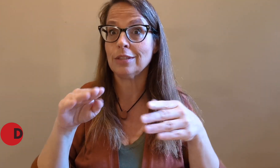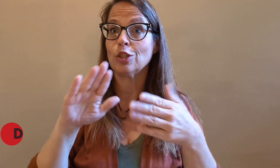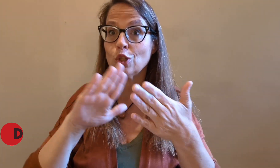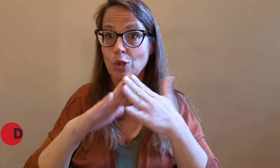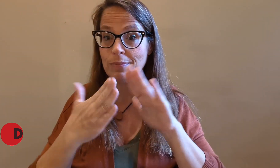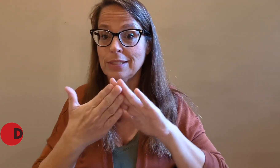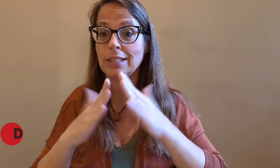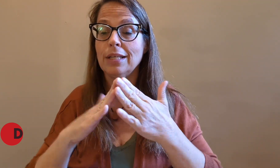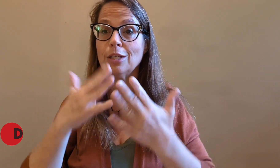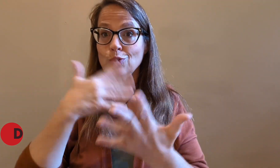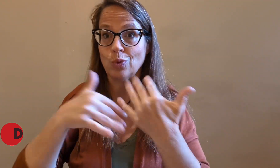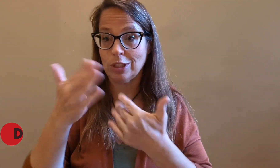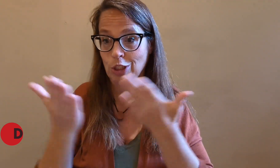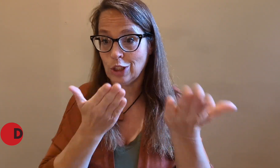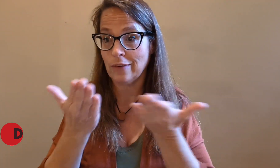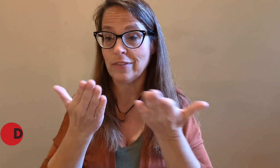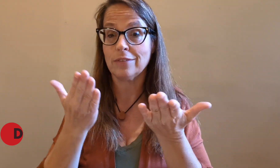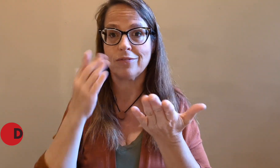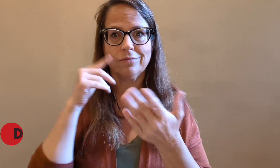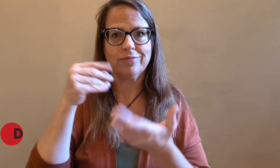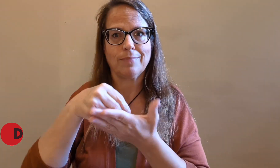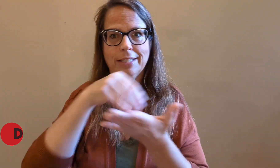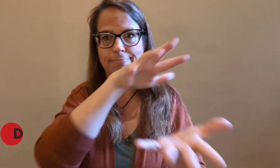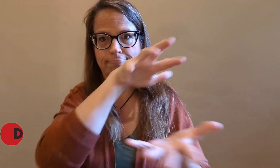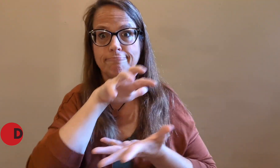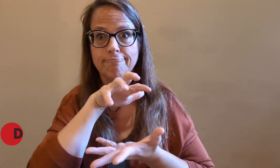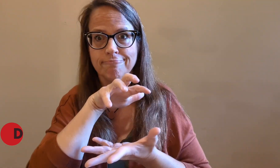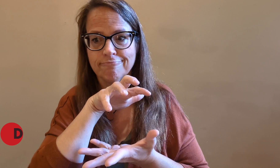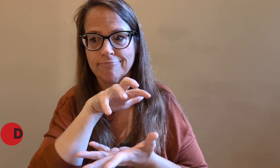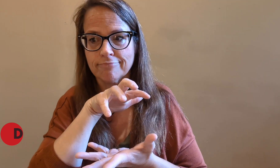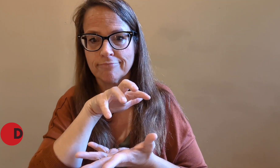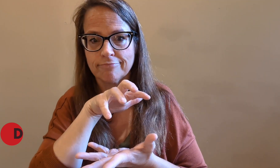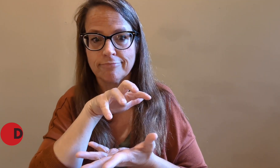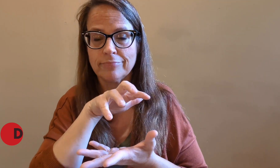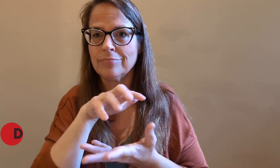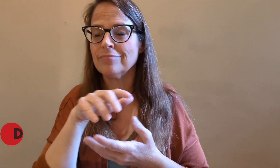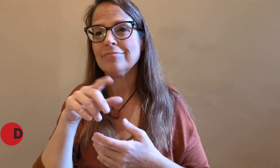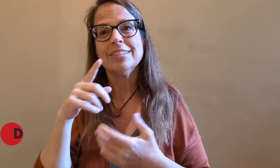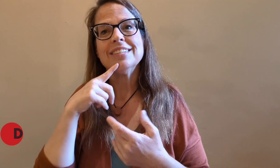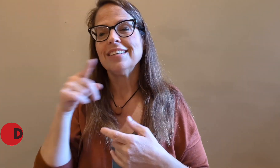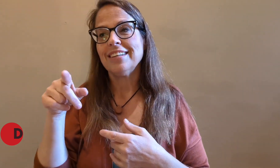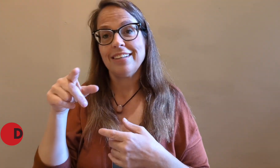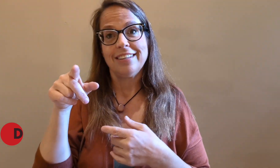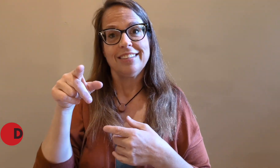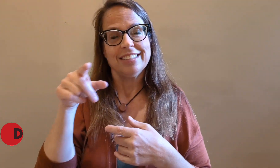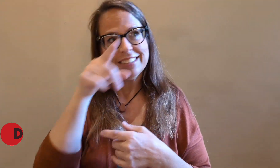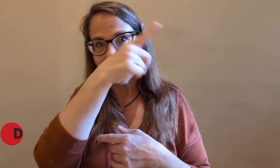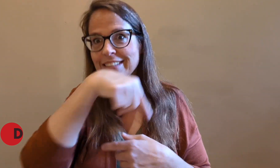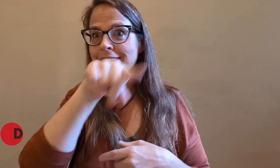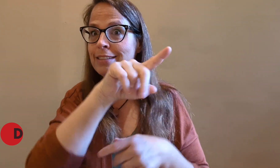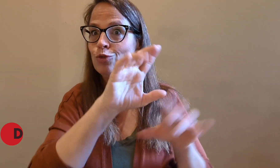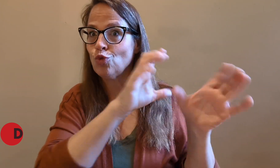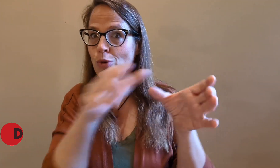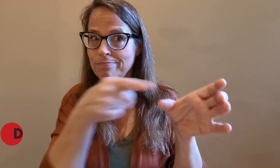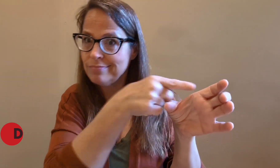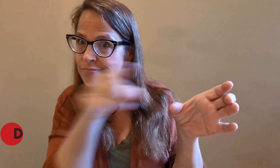Community and Social Services for Funding. All of those groups need